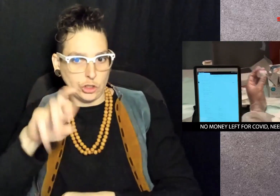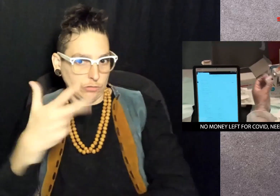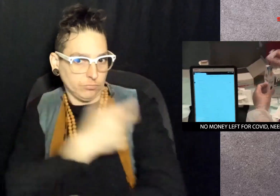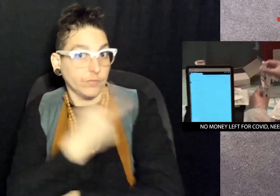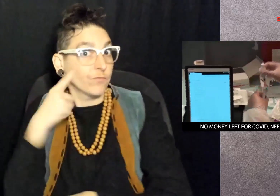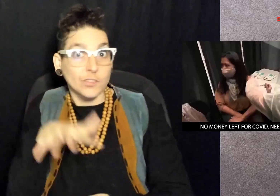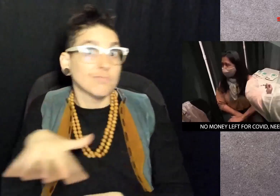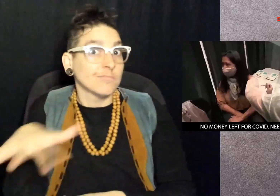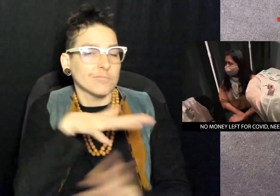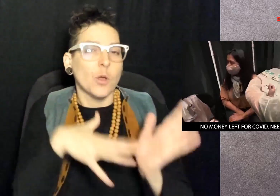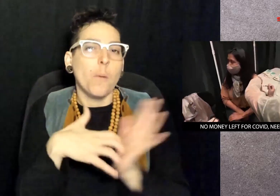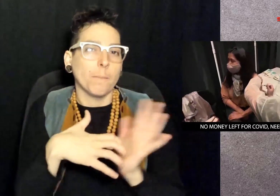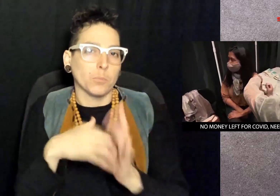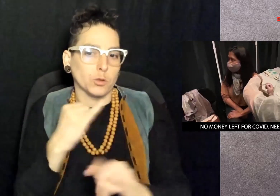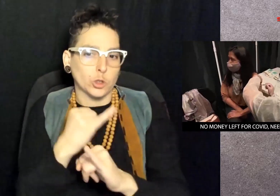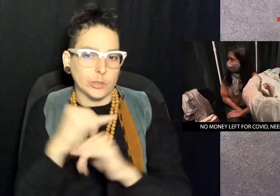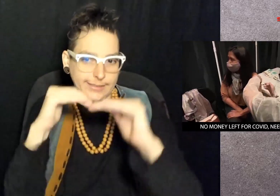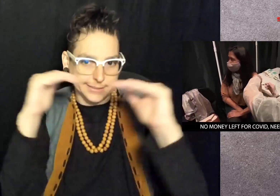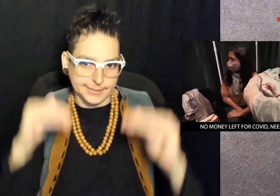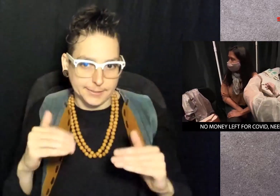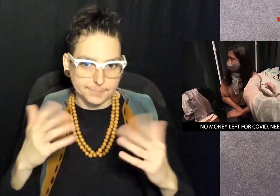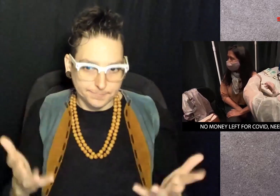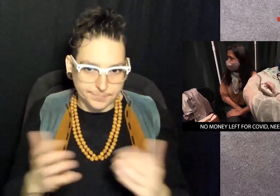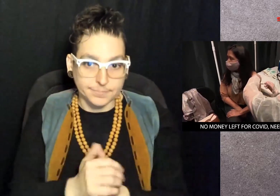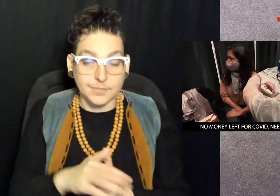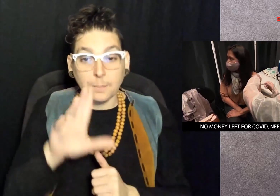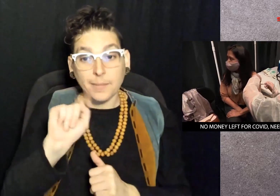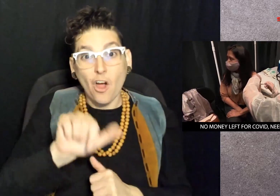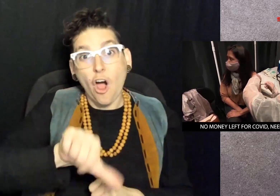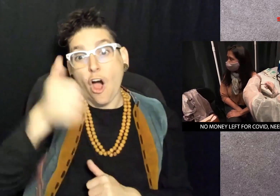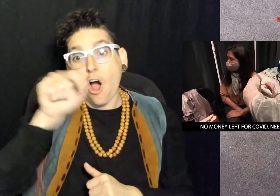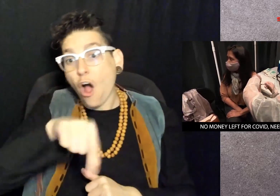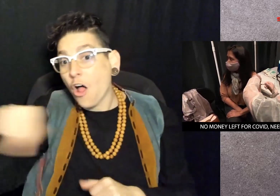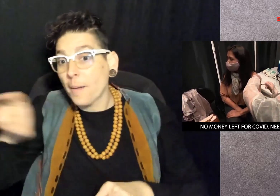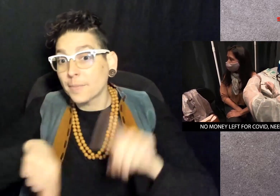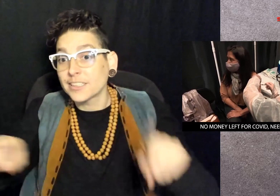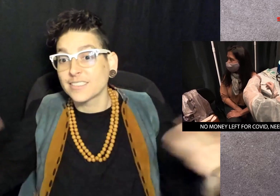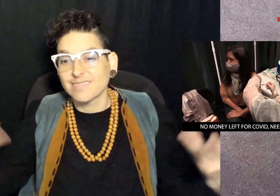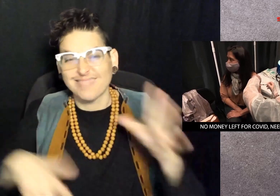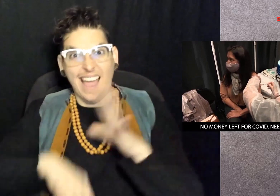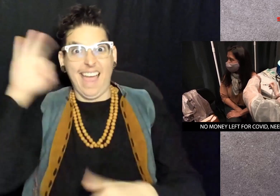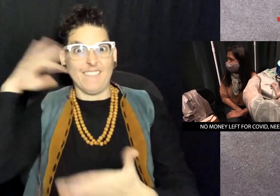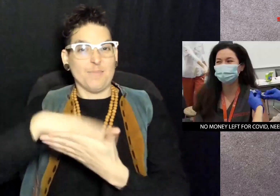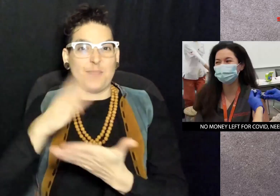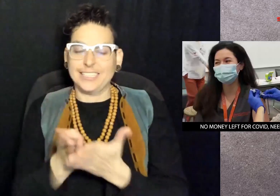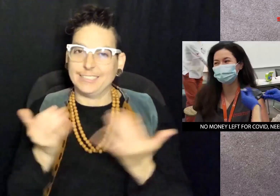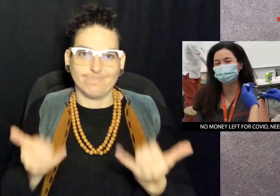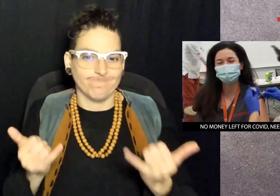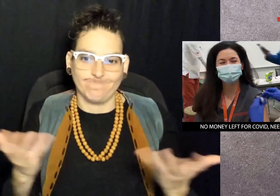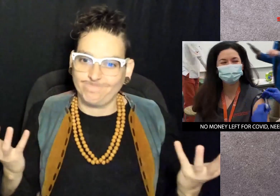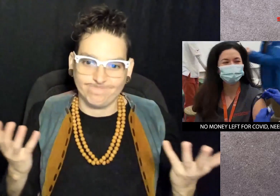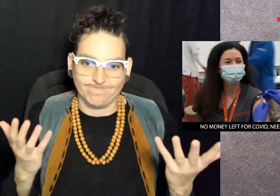under five years old and offer a fourth booster to the immuno compromised but any other measure